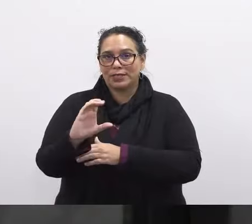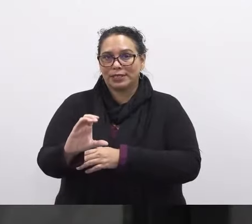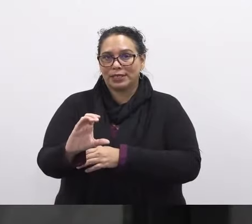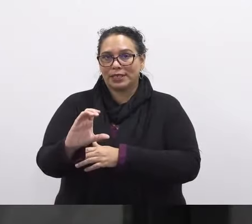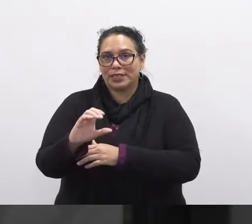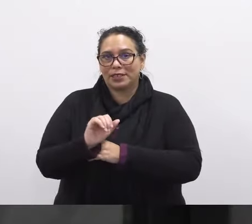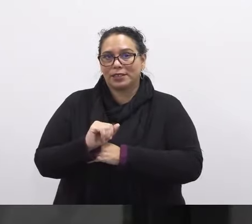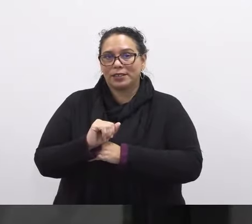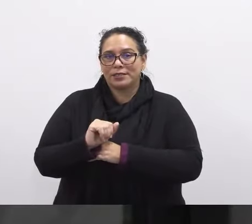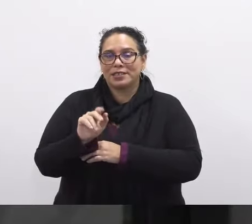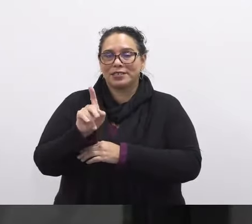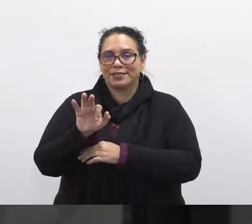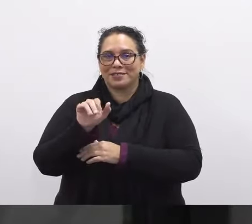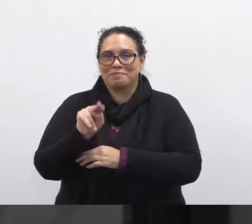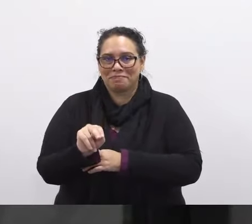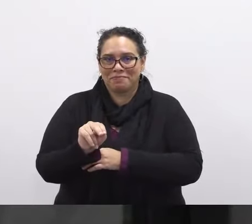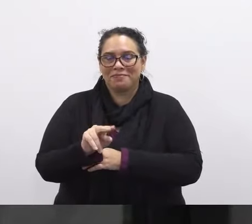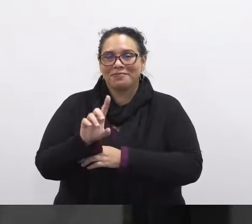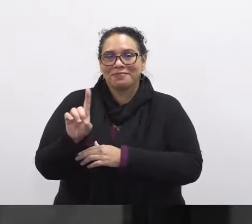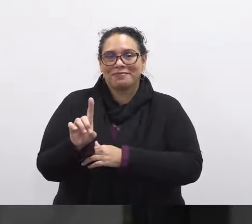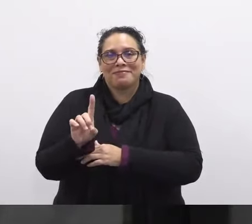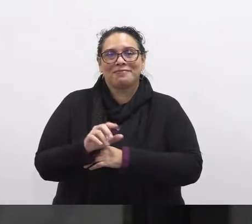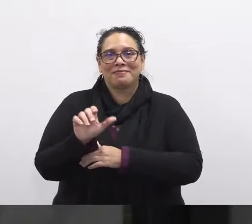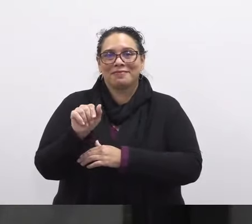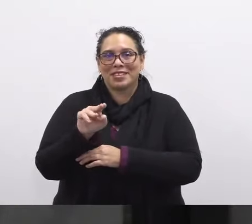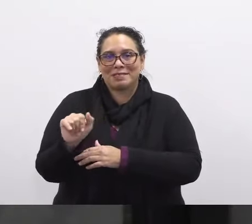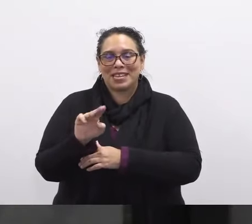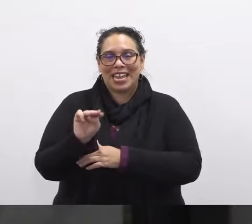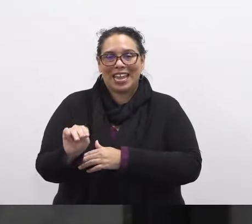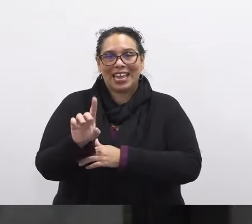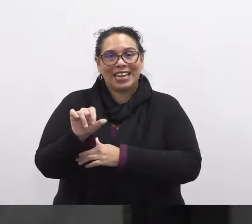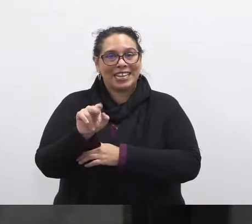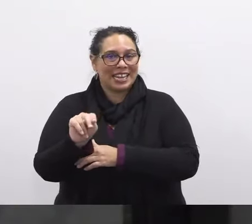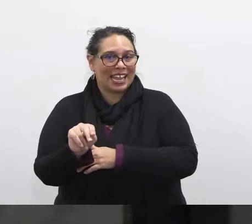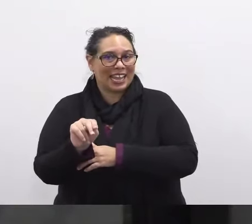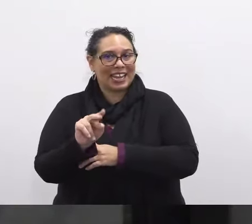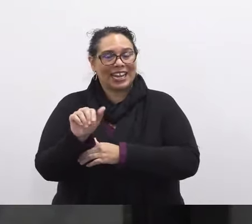Brian D, Amy M, Dan A, Sarah R, Adrian H,